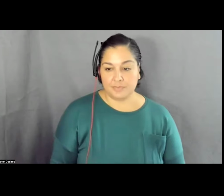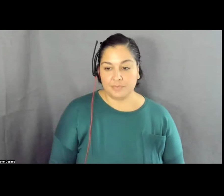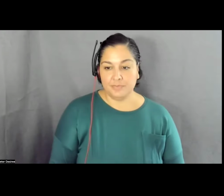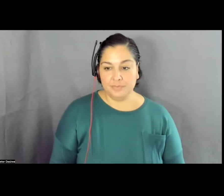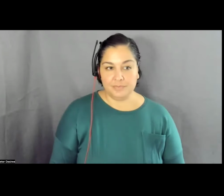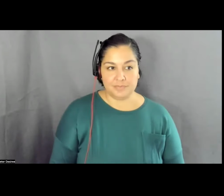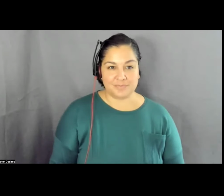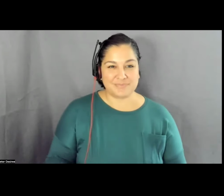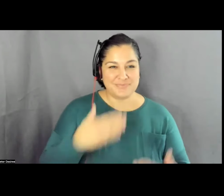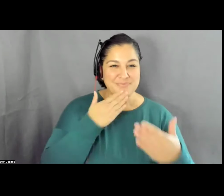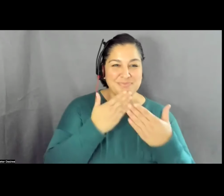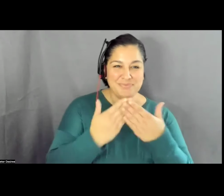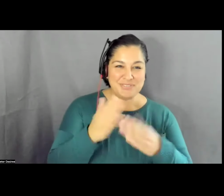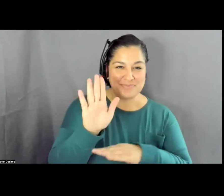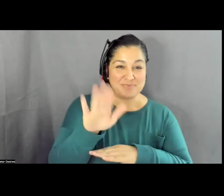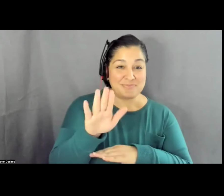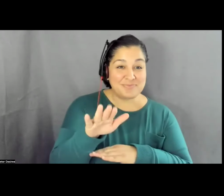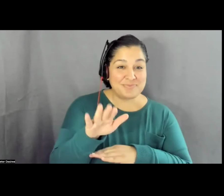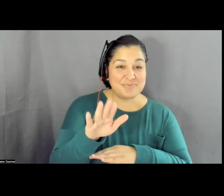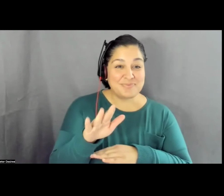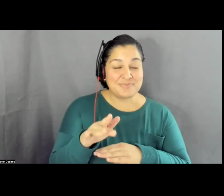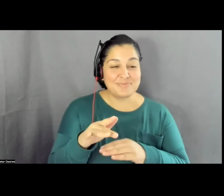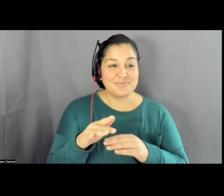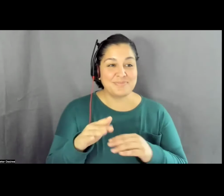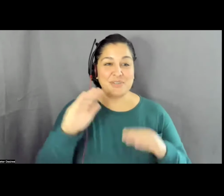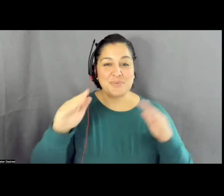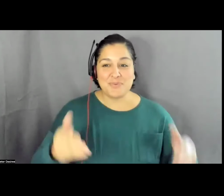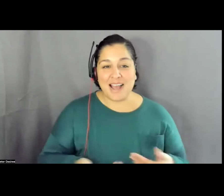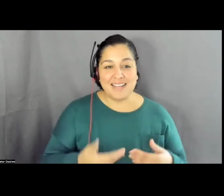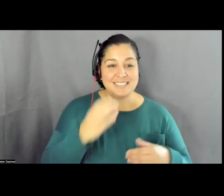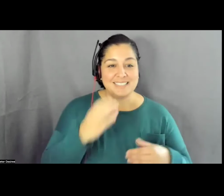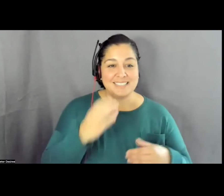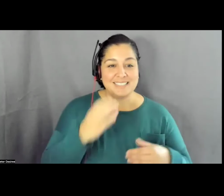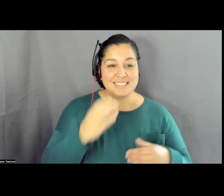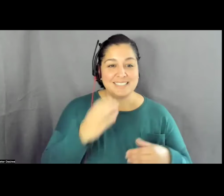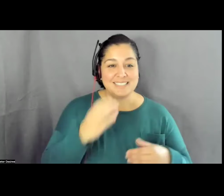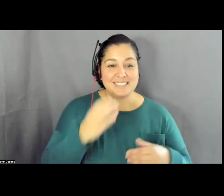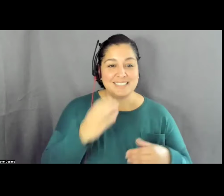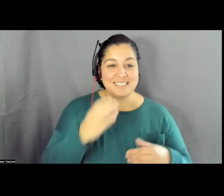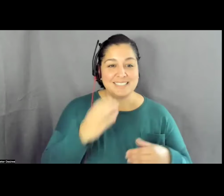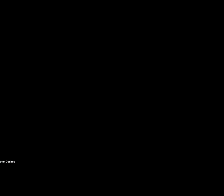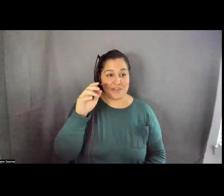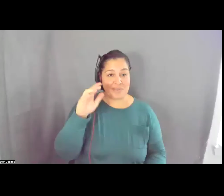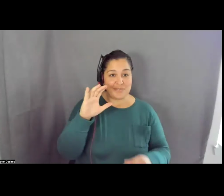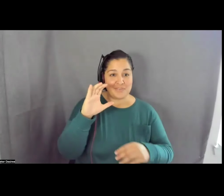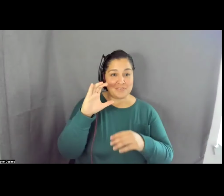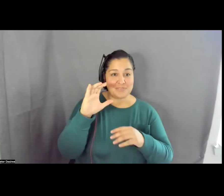Good afternoon and welcome to the Creative Capital Artist Lab for performing artists on audience engagement.